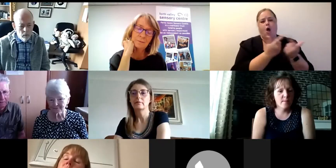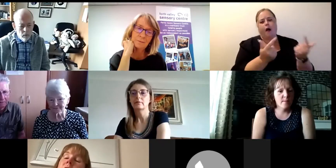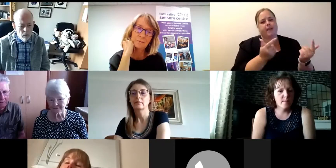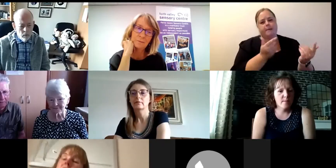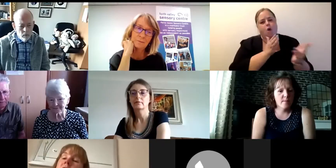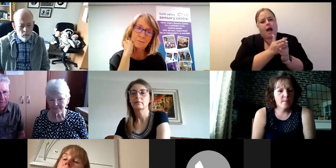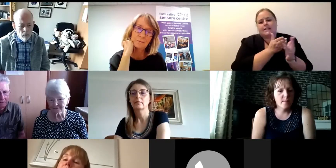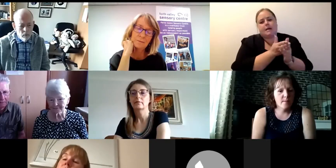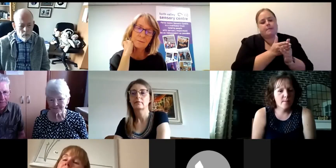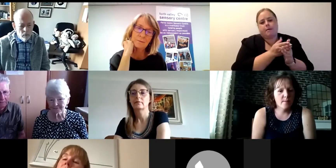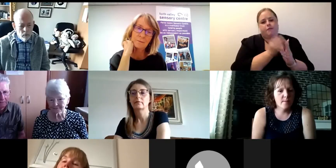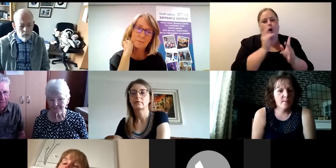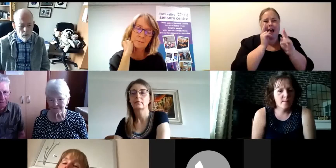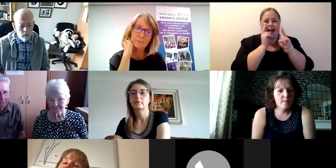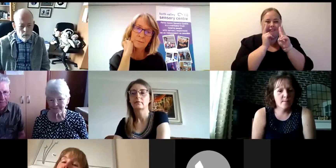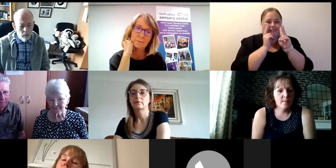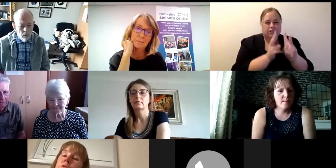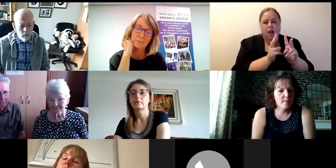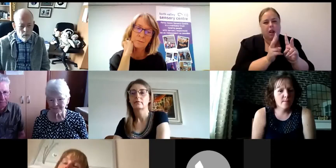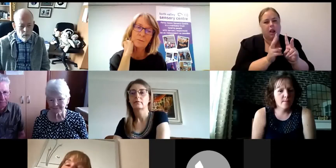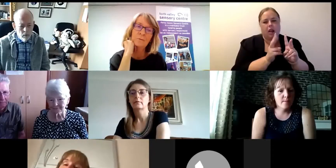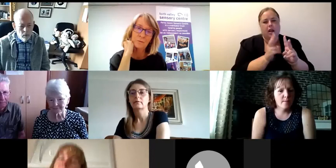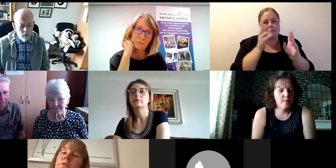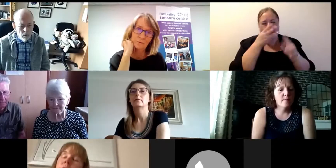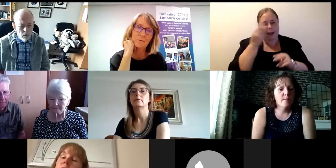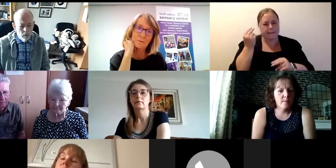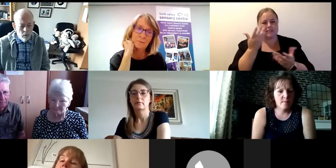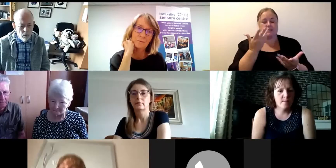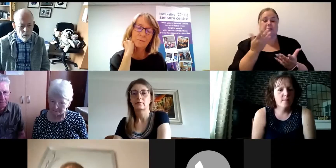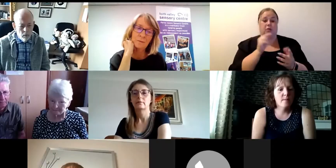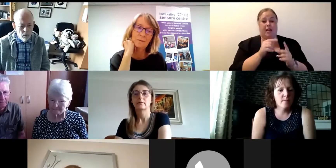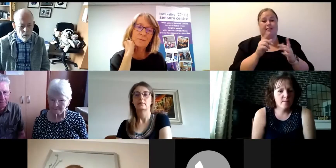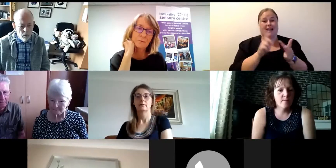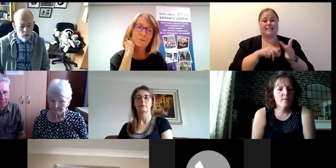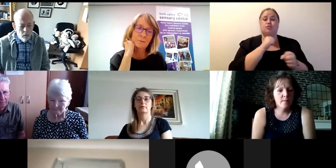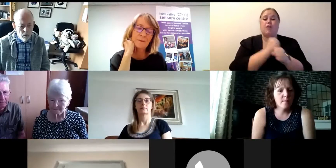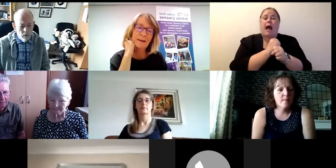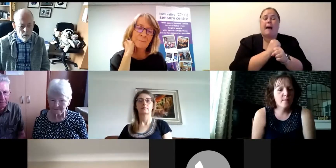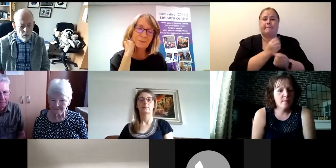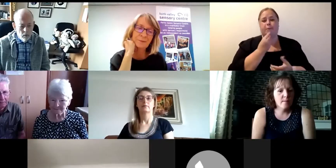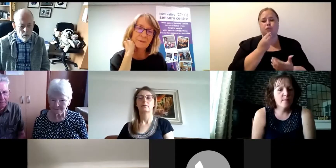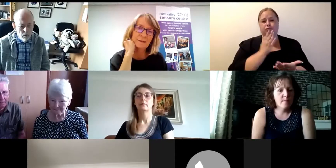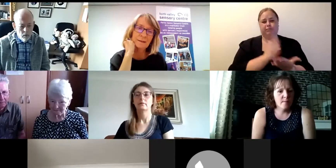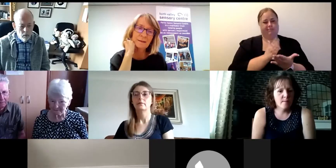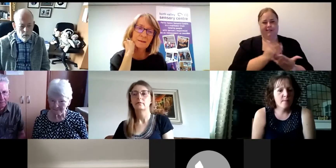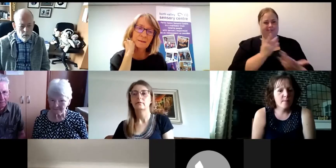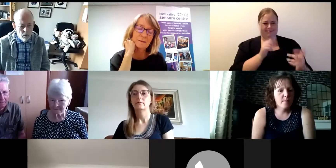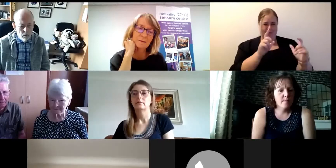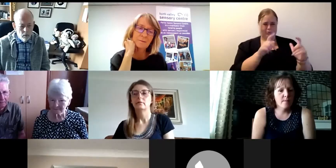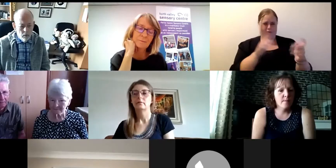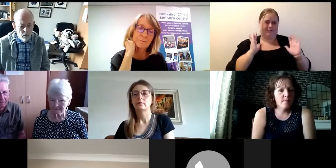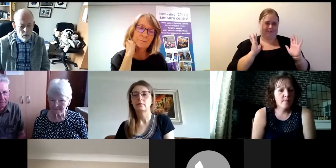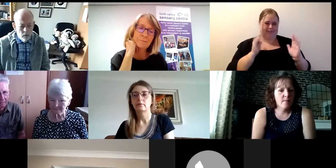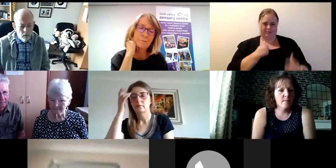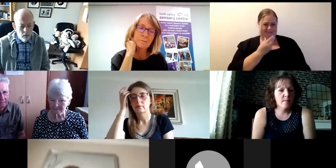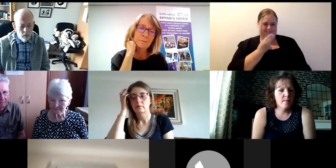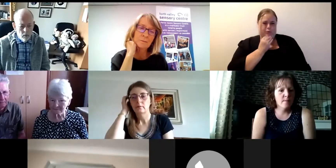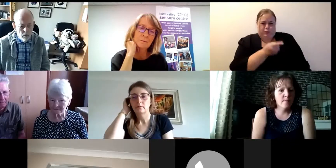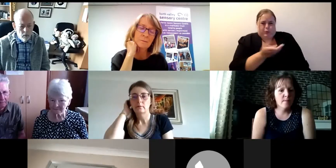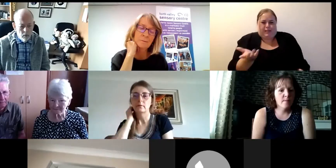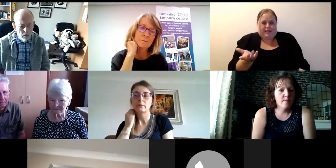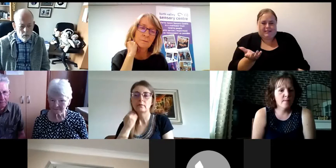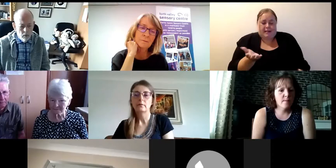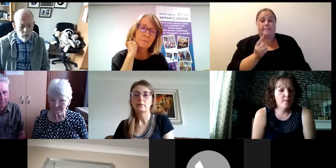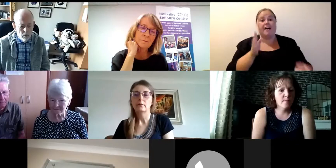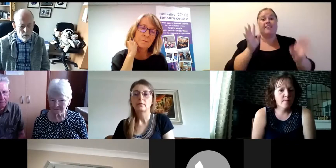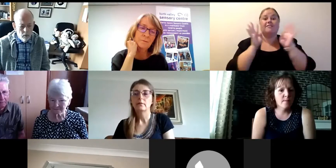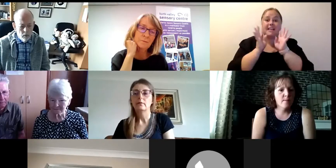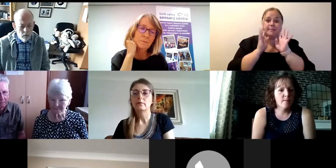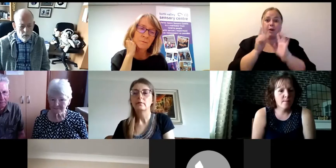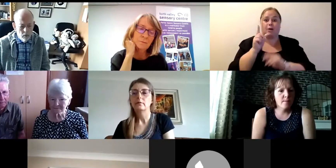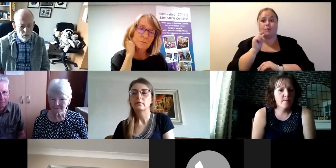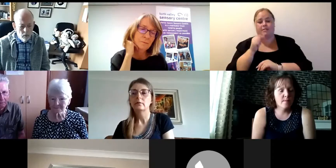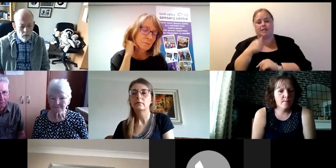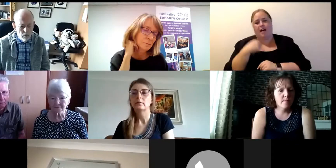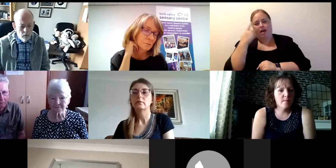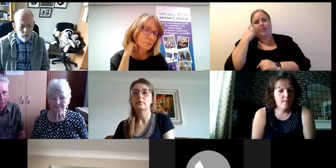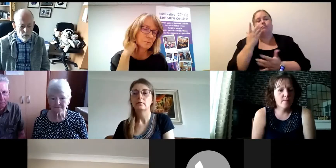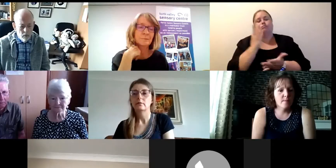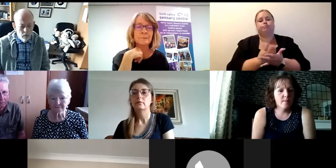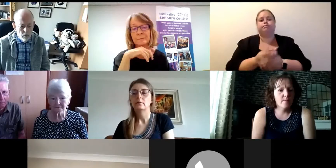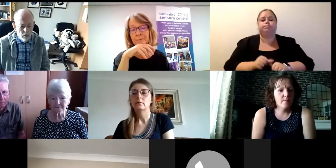where instagram is mainly about photos so that's not great but Twitter I think is really